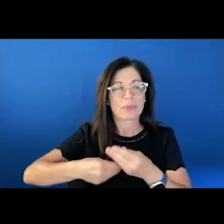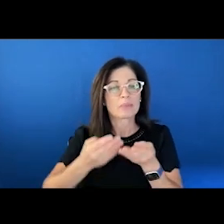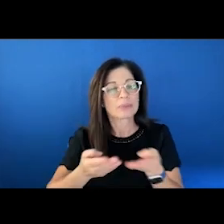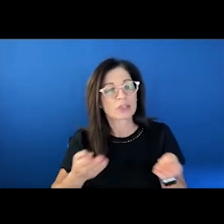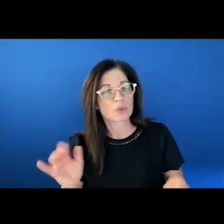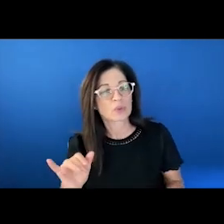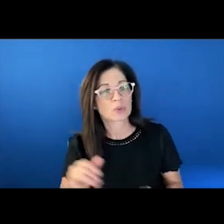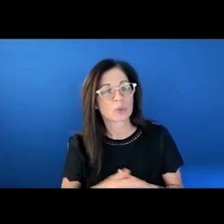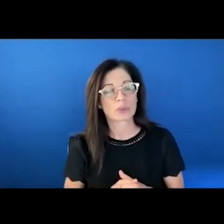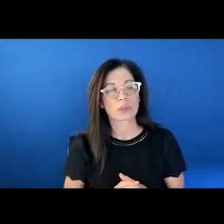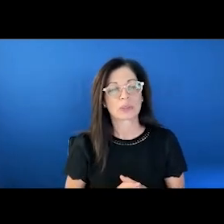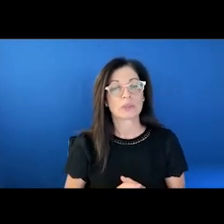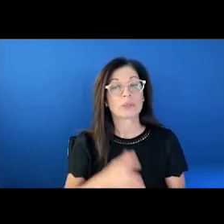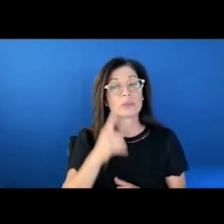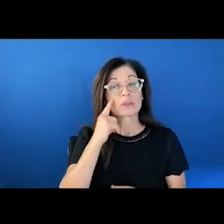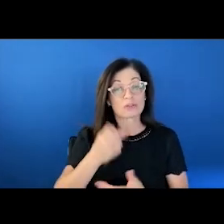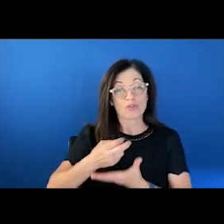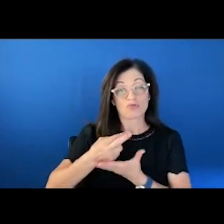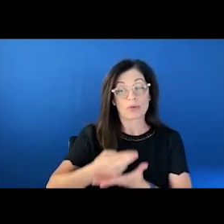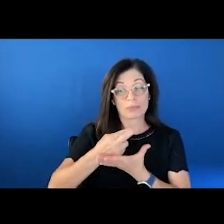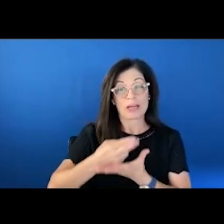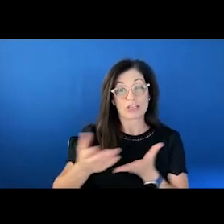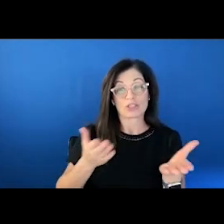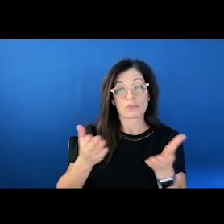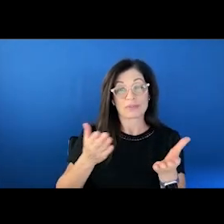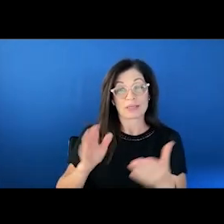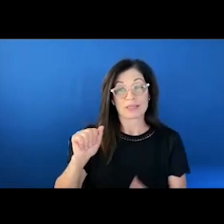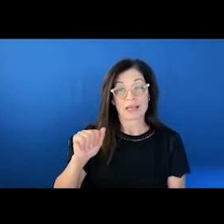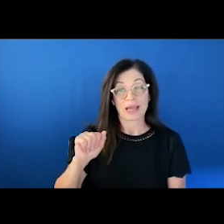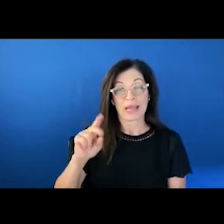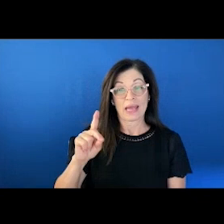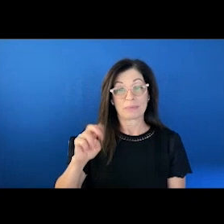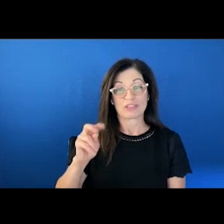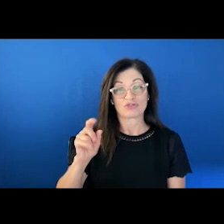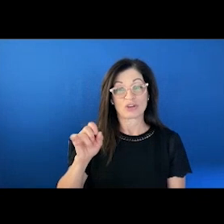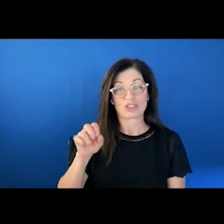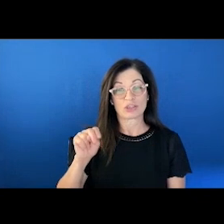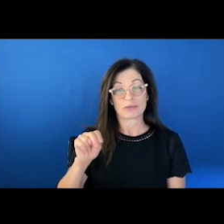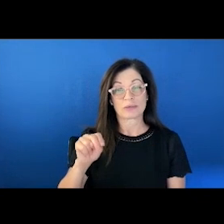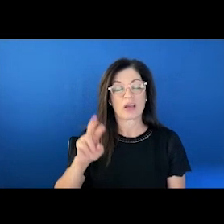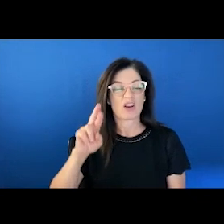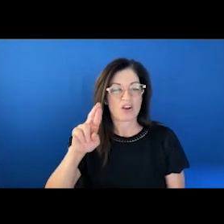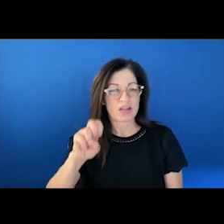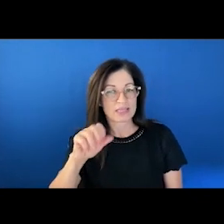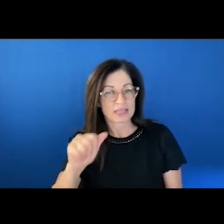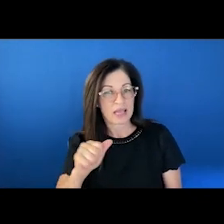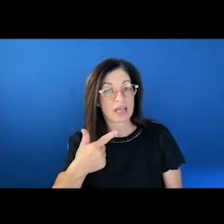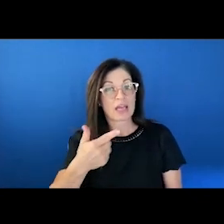materials. Per the Rehabilitation Services Administration (RSA), grantees must develop